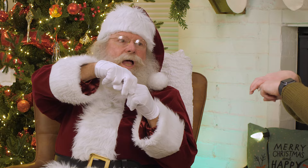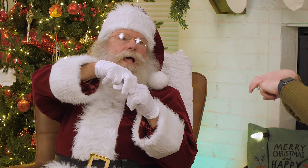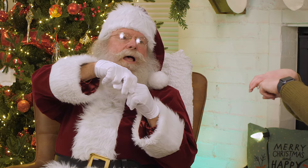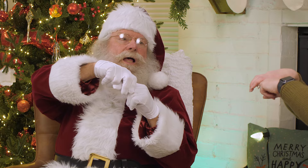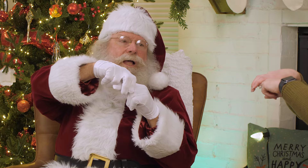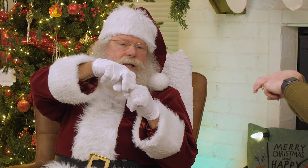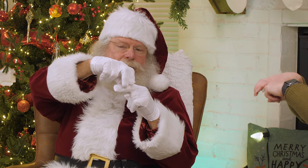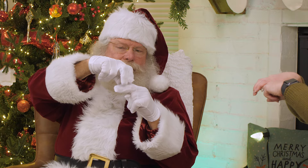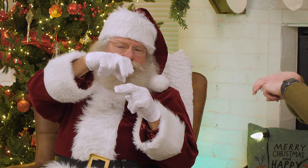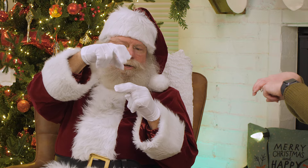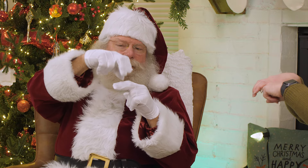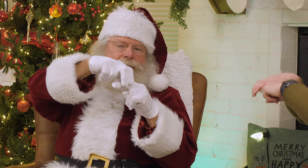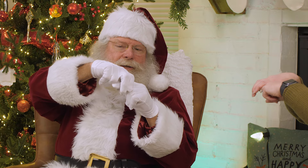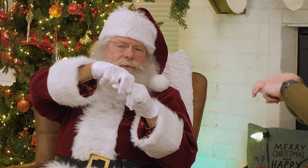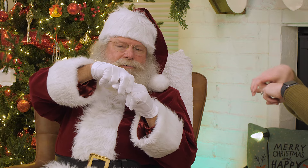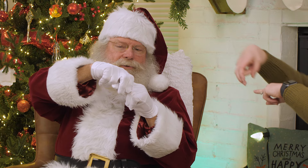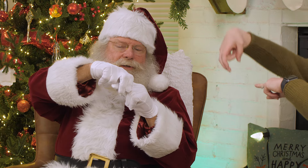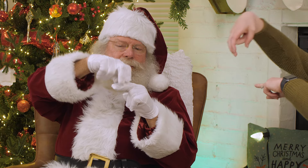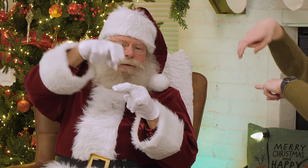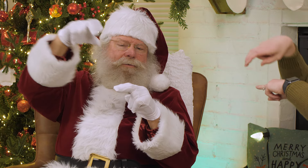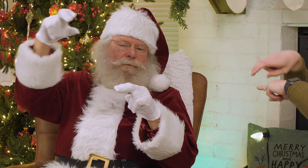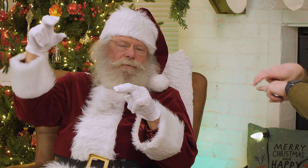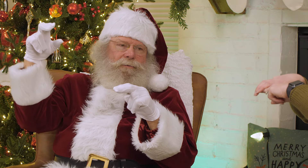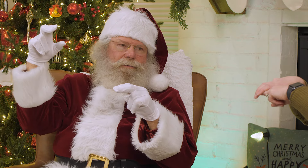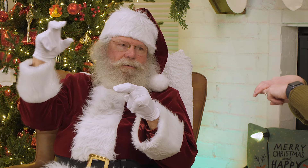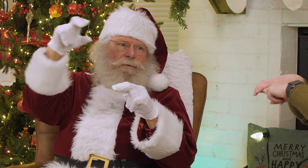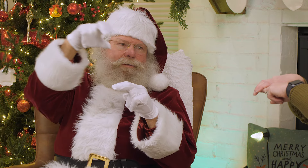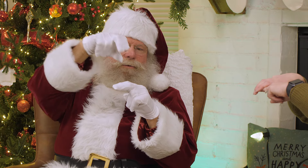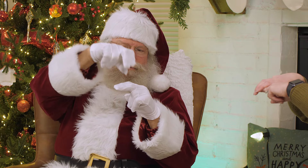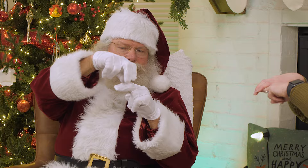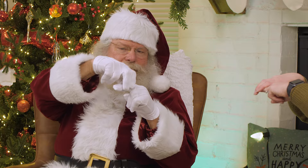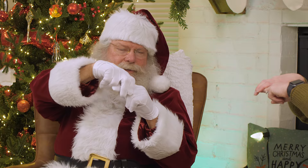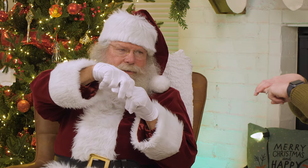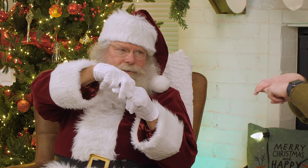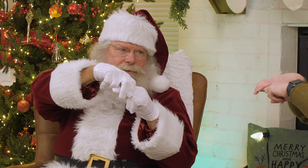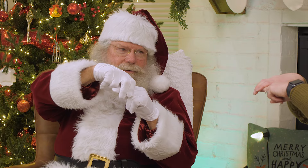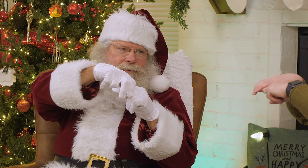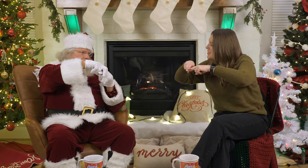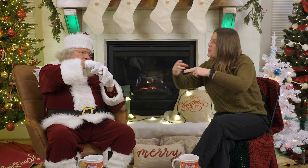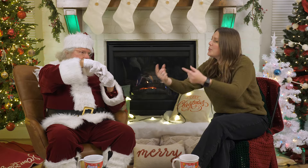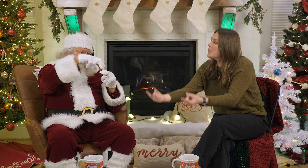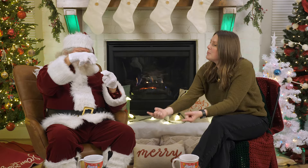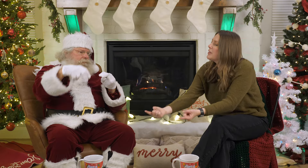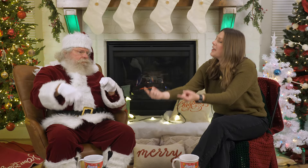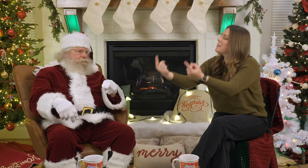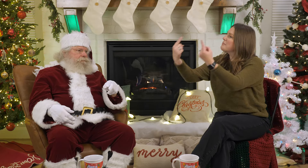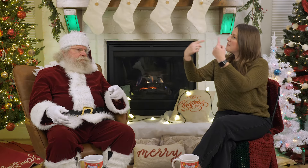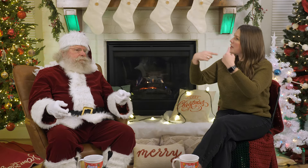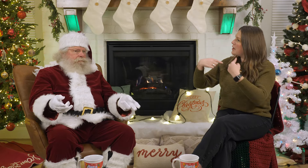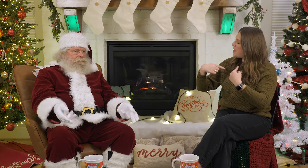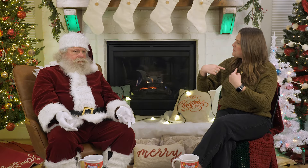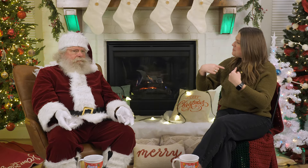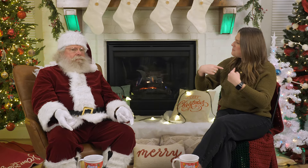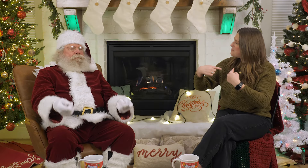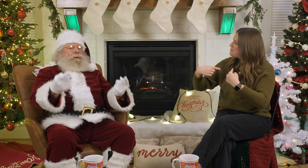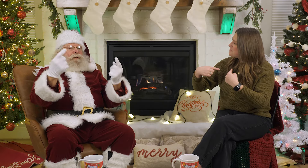like on a chair on a bench or something to sit. Sit. So you could be like, come,